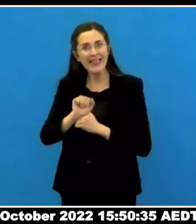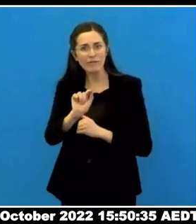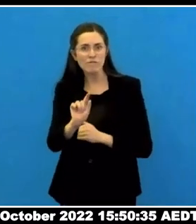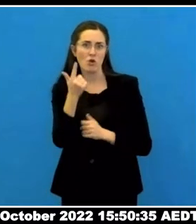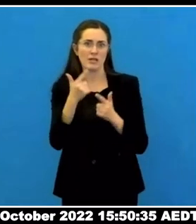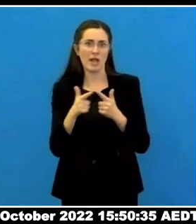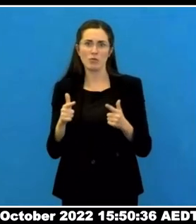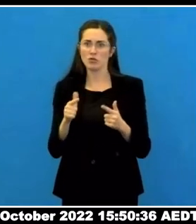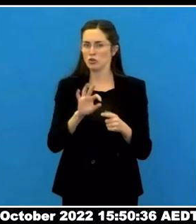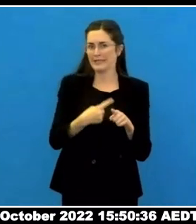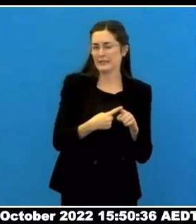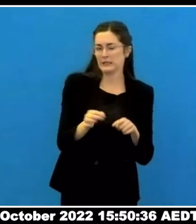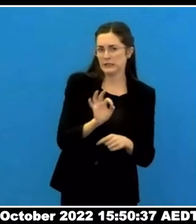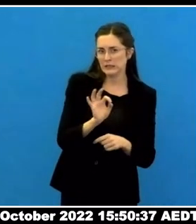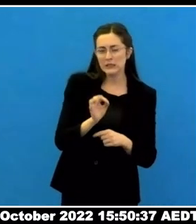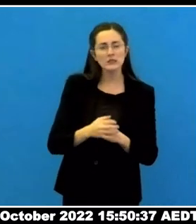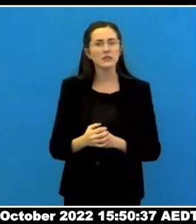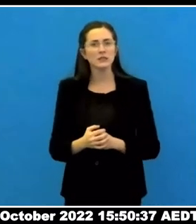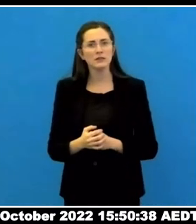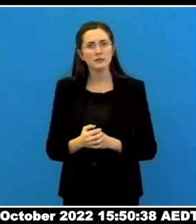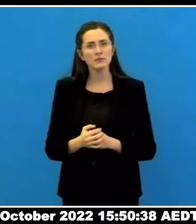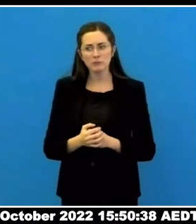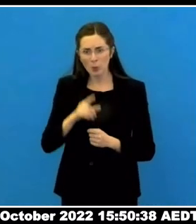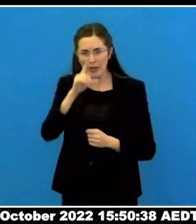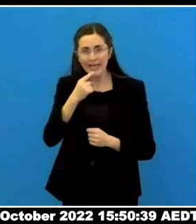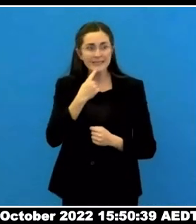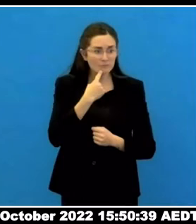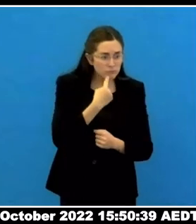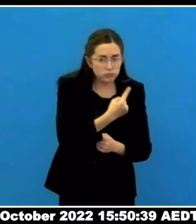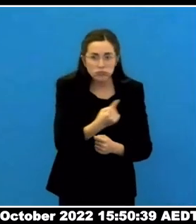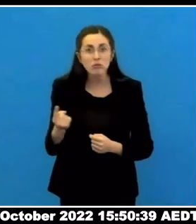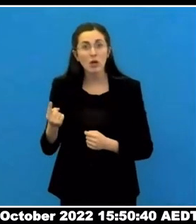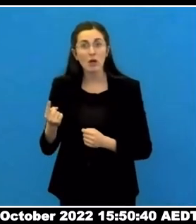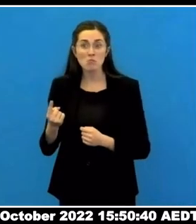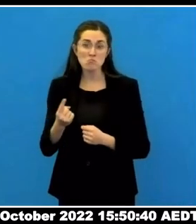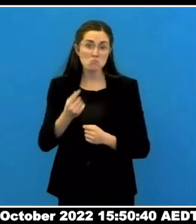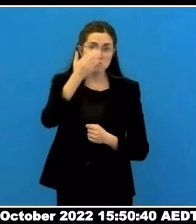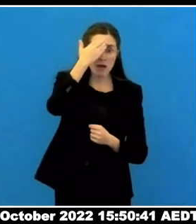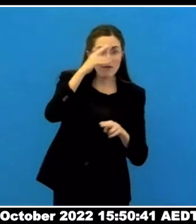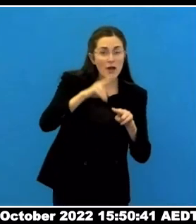So, we feel like the educate the leaders and then they will find out